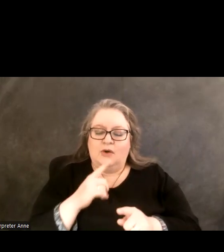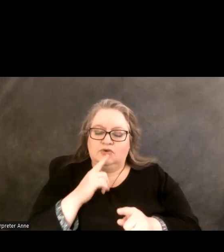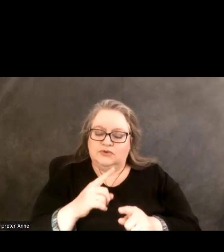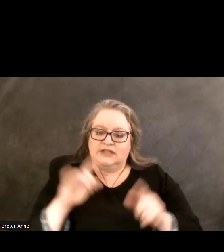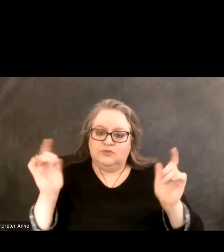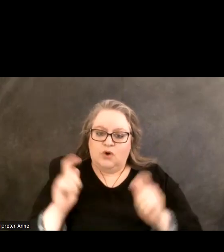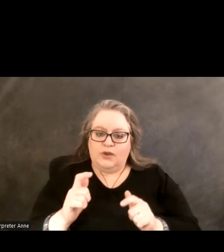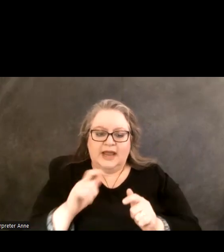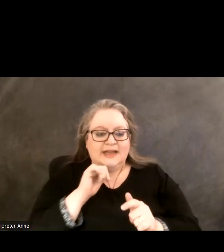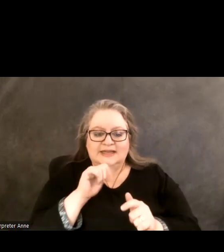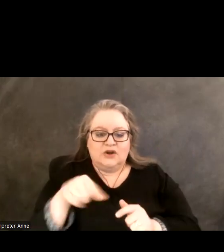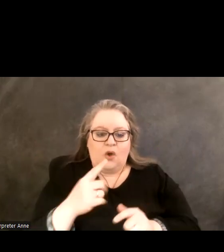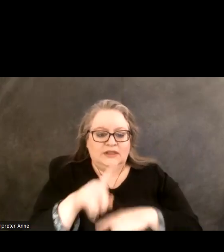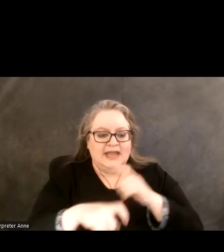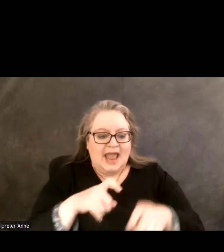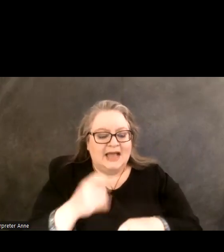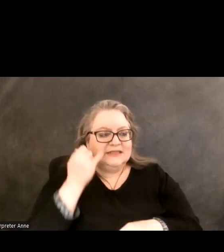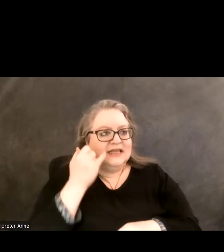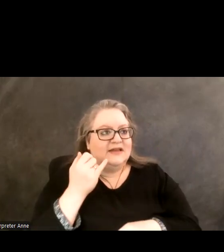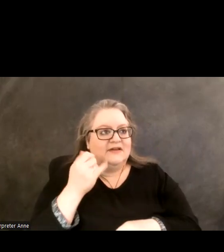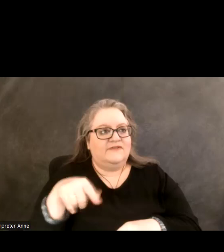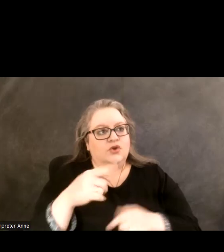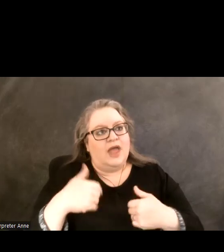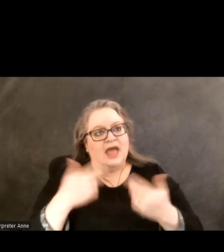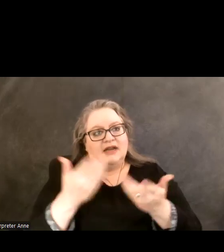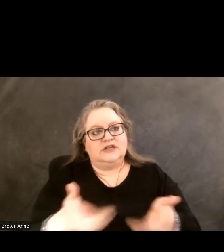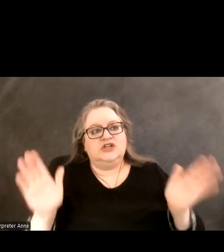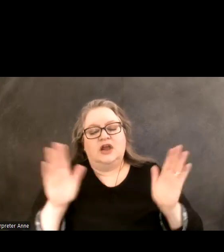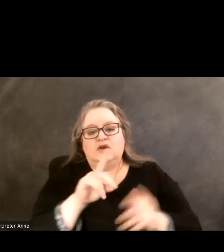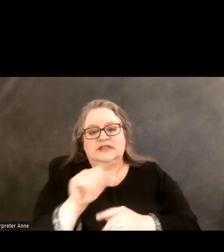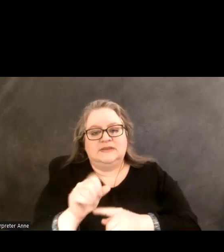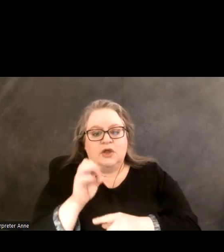just ask if you had a general disability or general basic